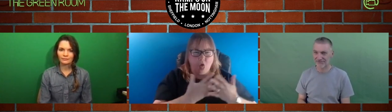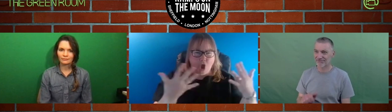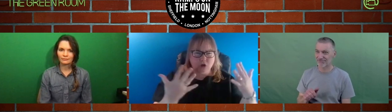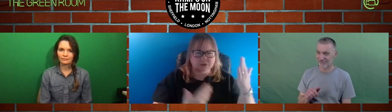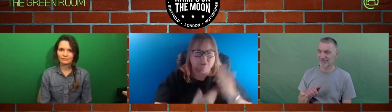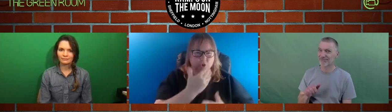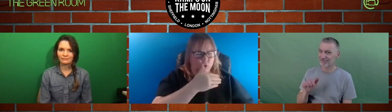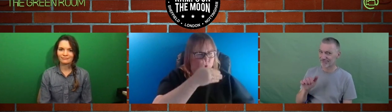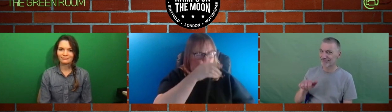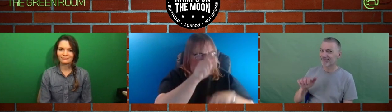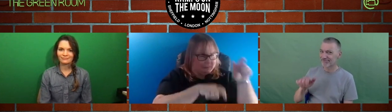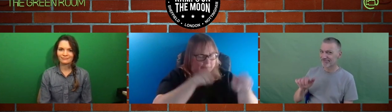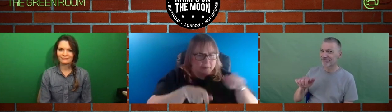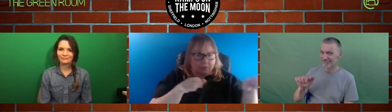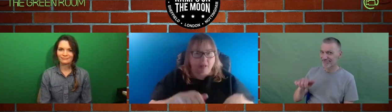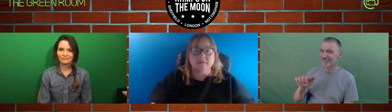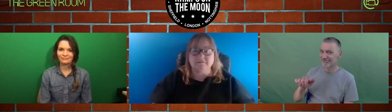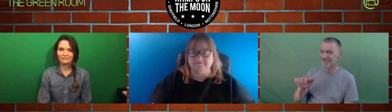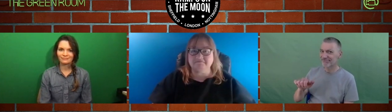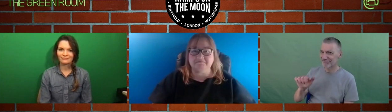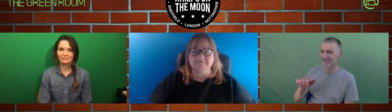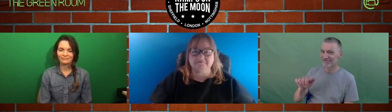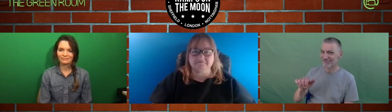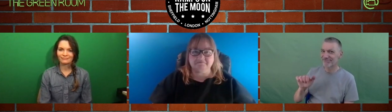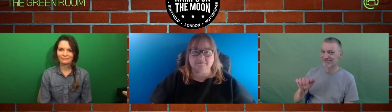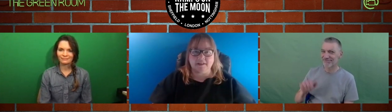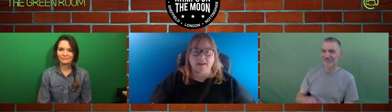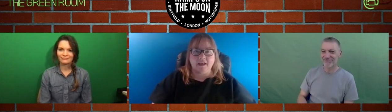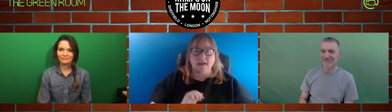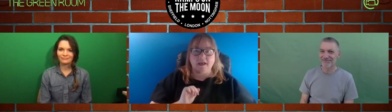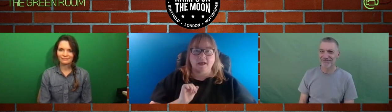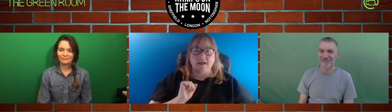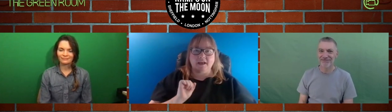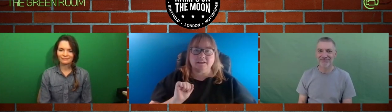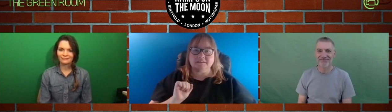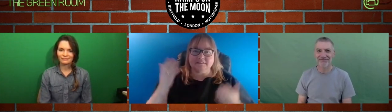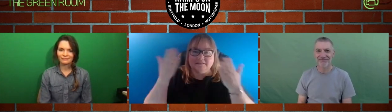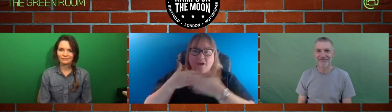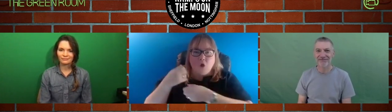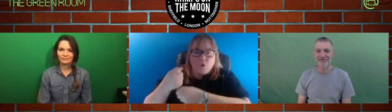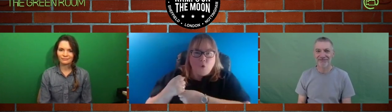Yeah and you'll have been working with the same people at Dark Horse for a really long time and then to meet a